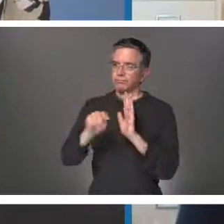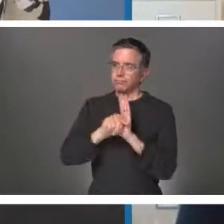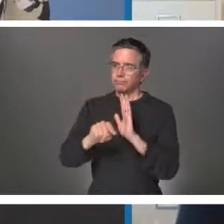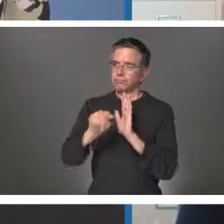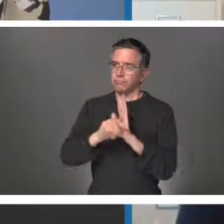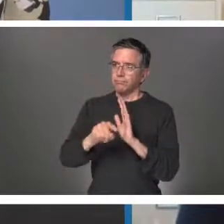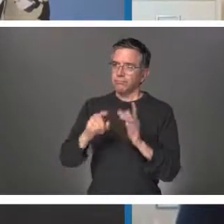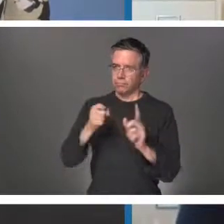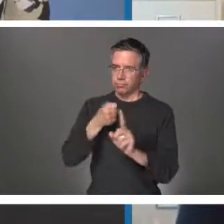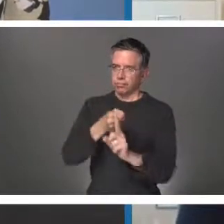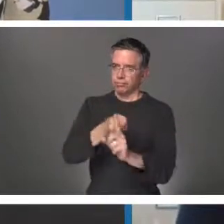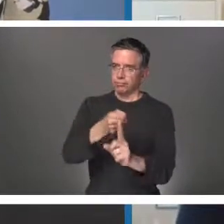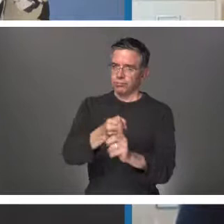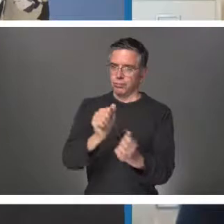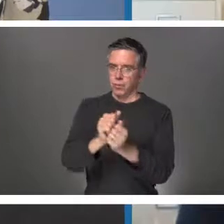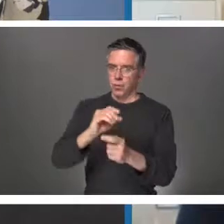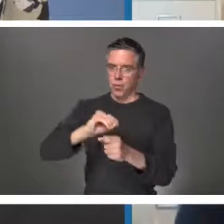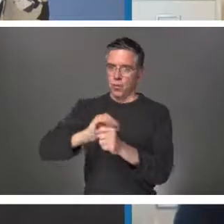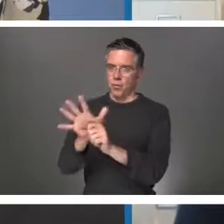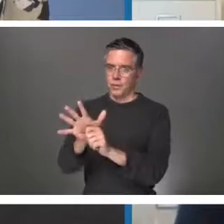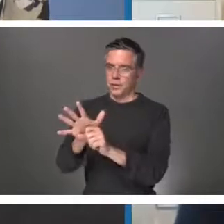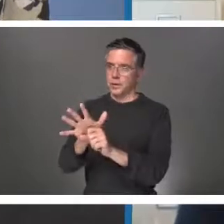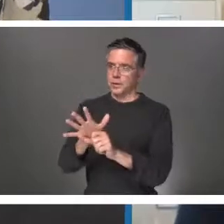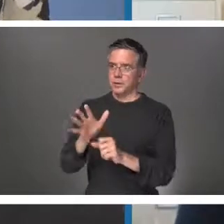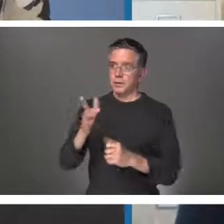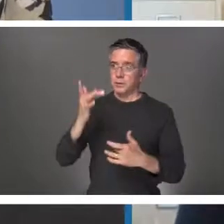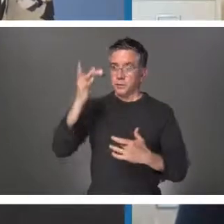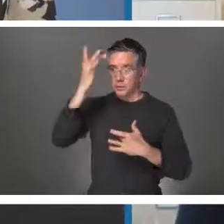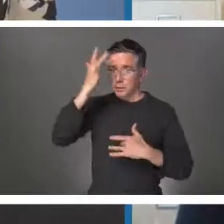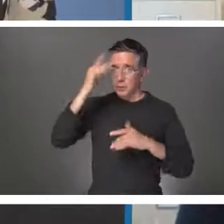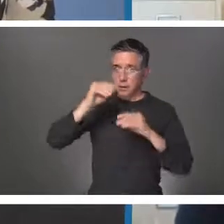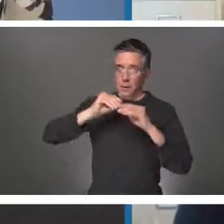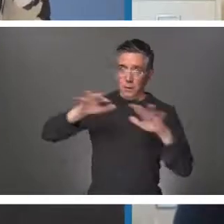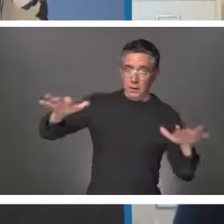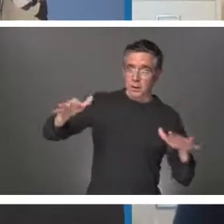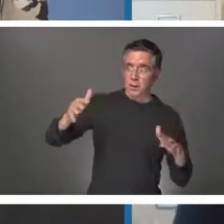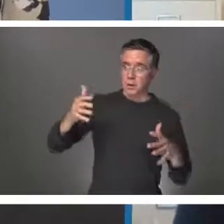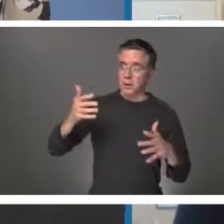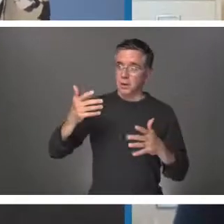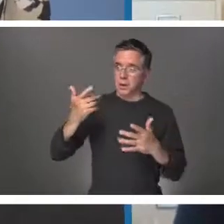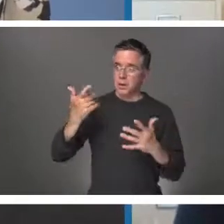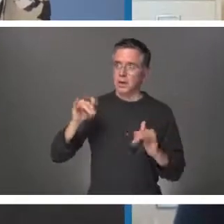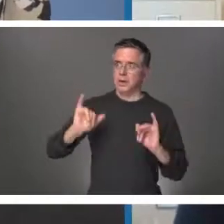and we started to learn more about the disease and who were really going to have the most struggles